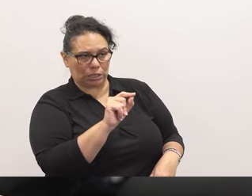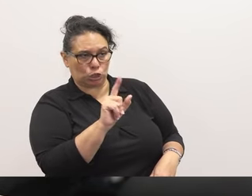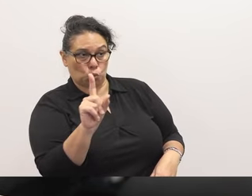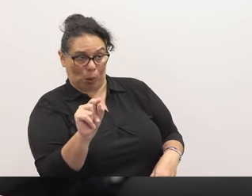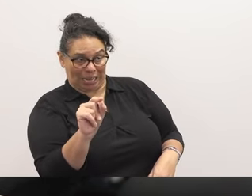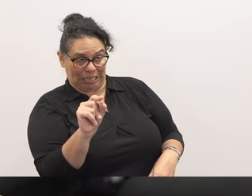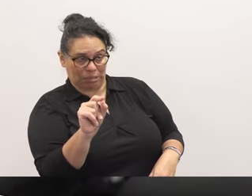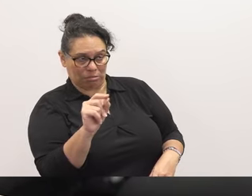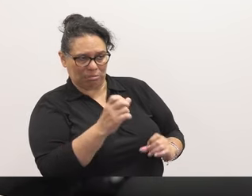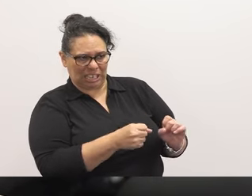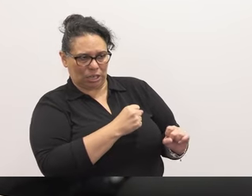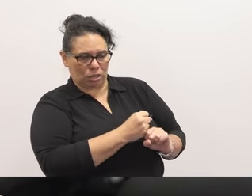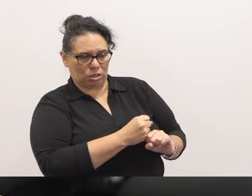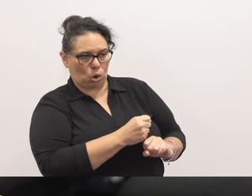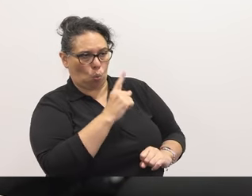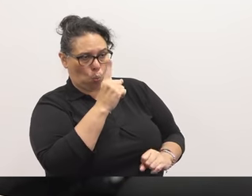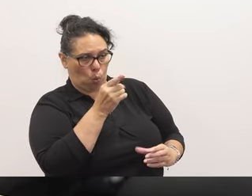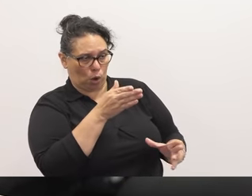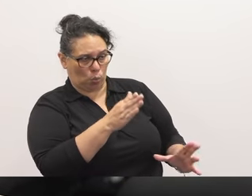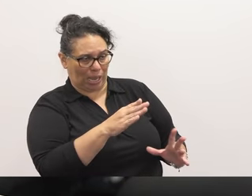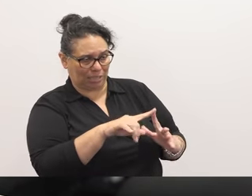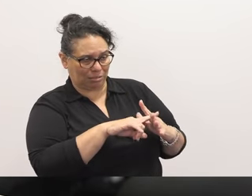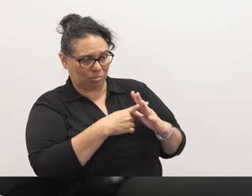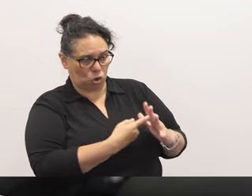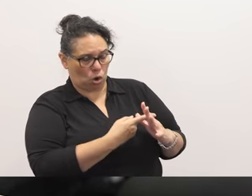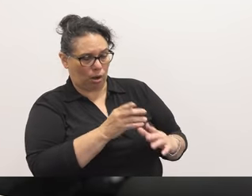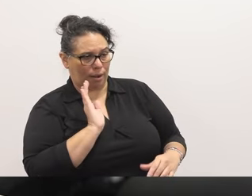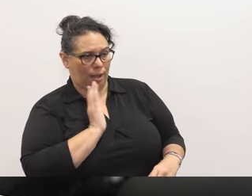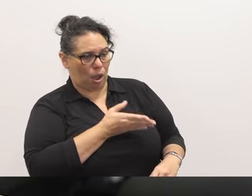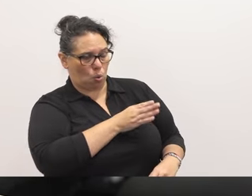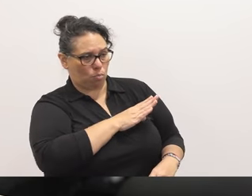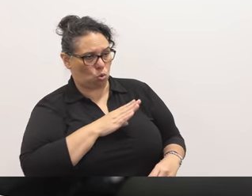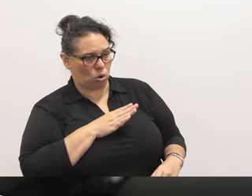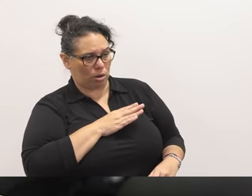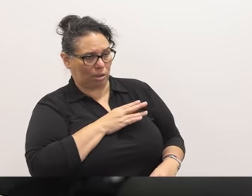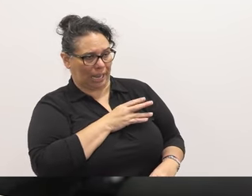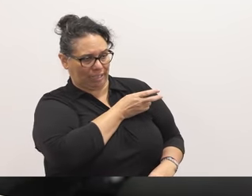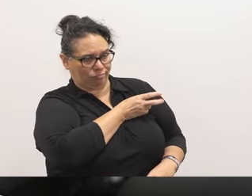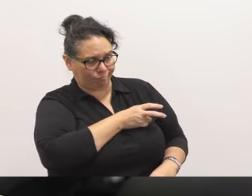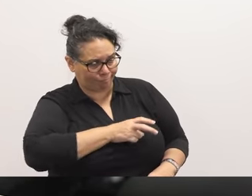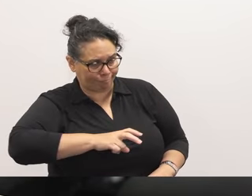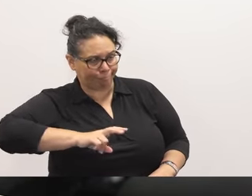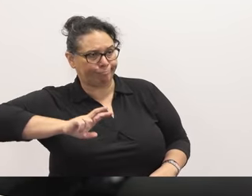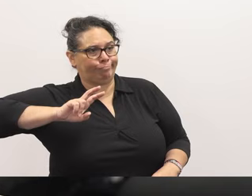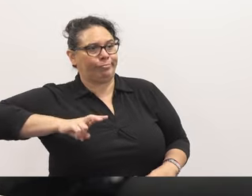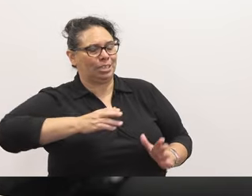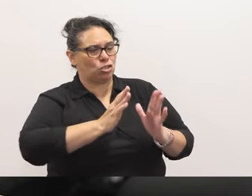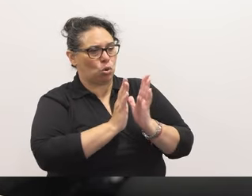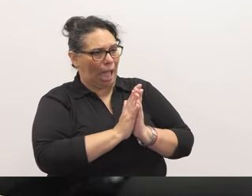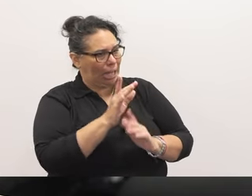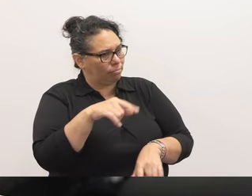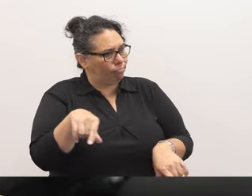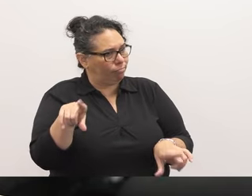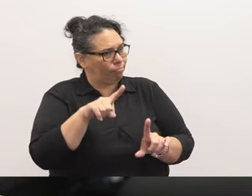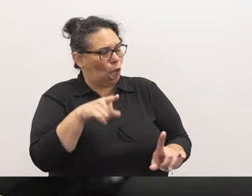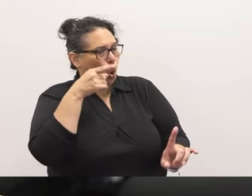you, one of the ways that you started our board in this transition was to ask them about goals at the time